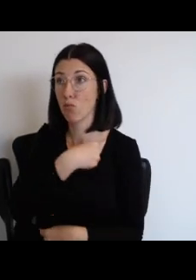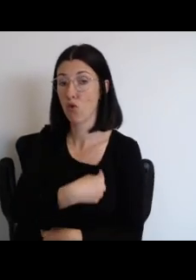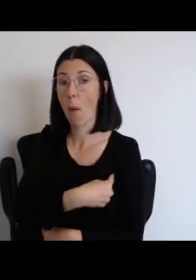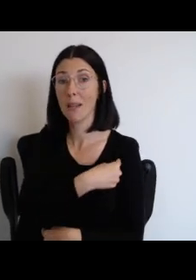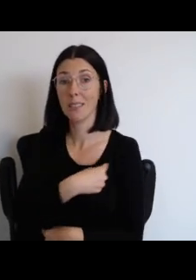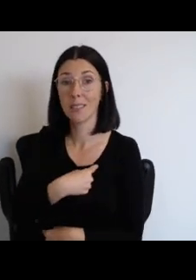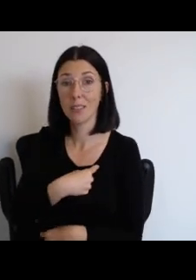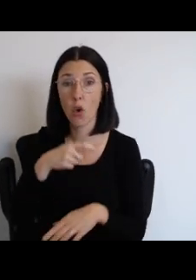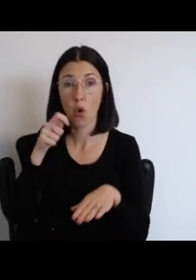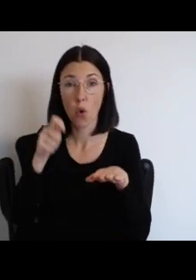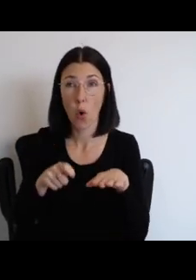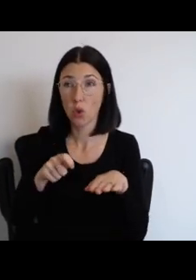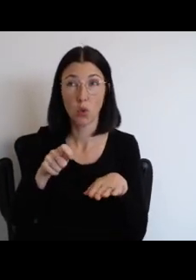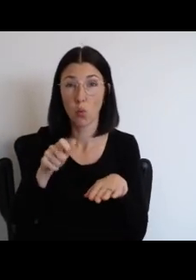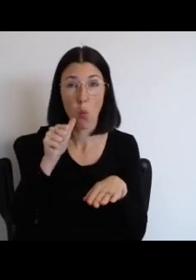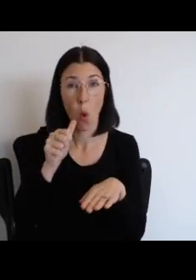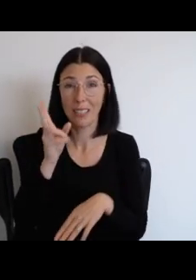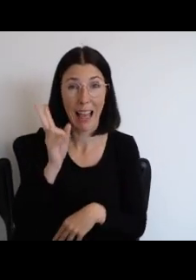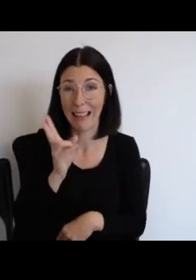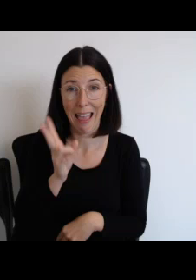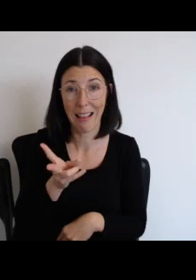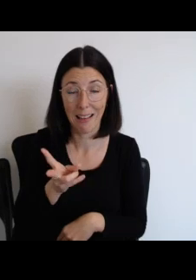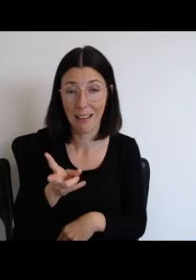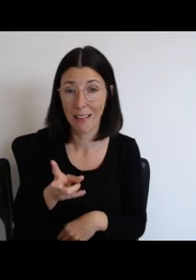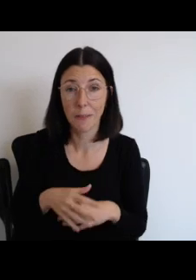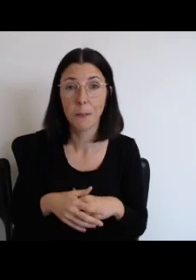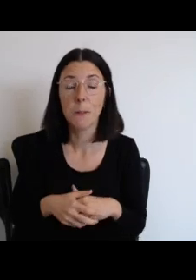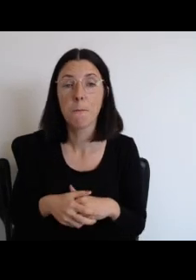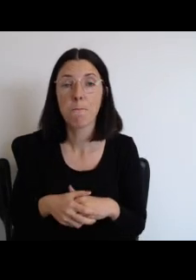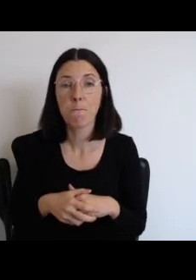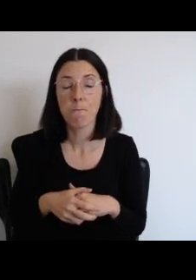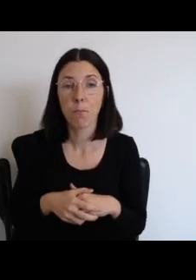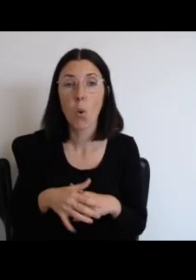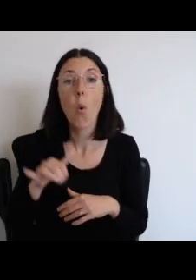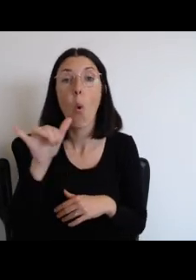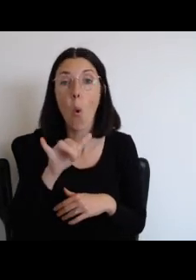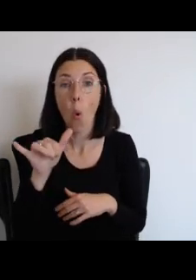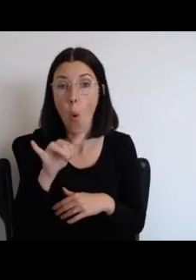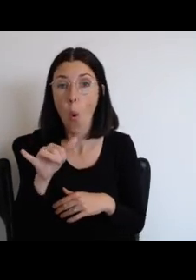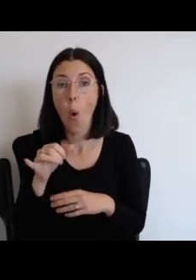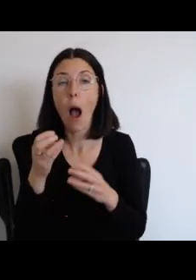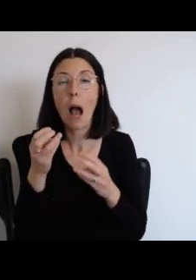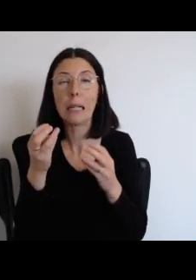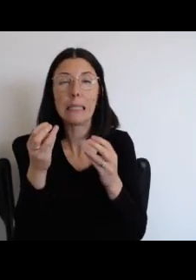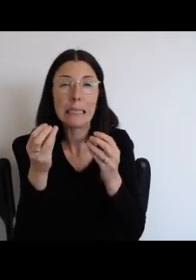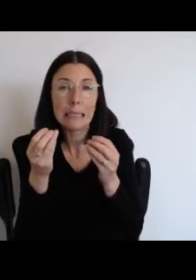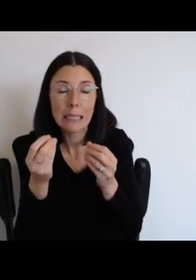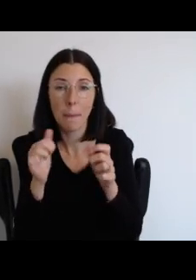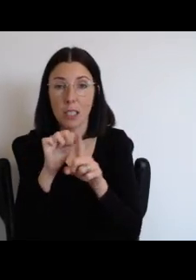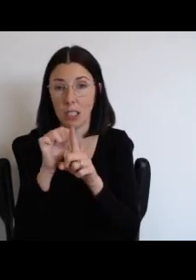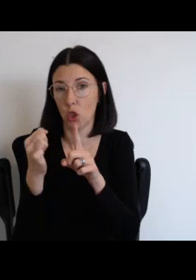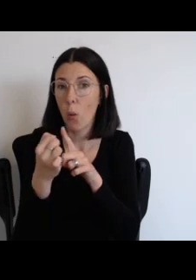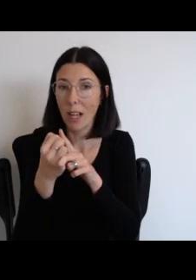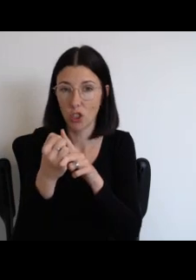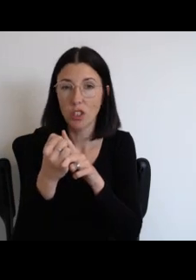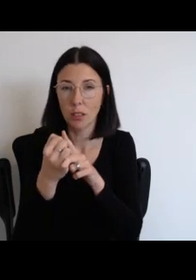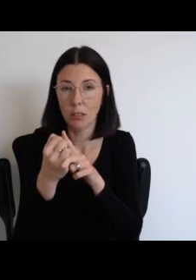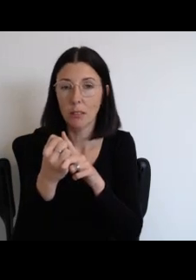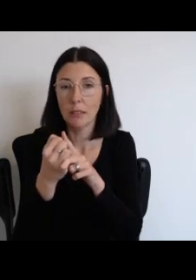and um or in some limited circumstances imposing a fine on the person who's breached the order the